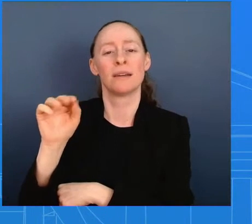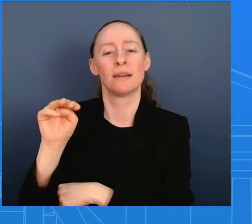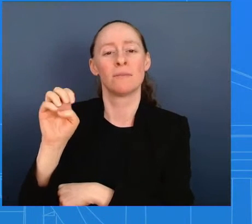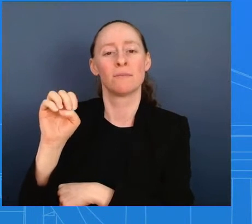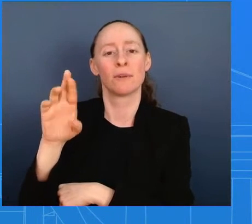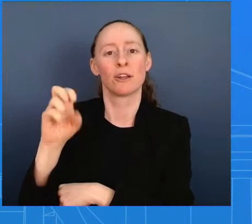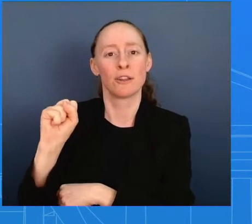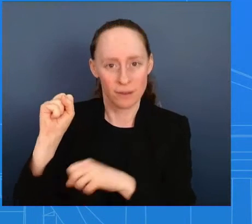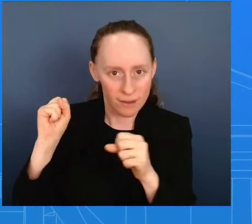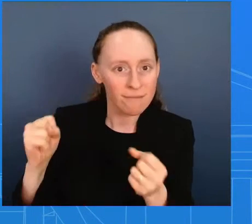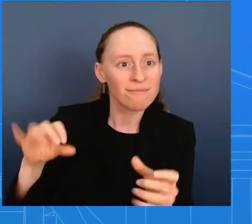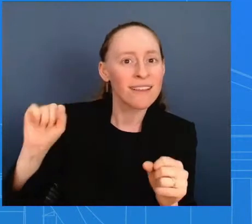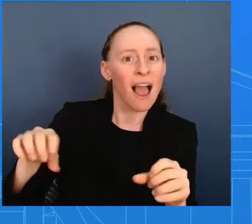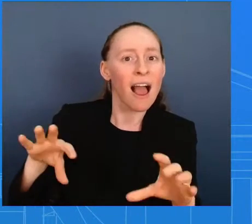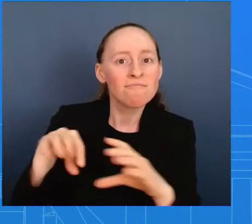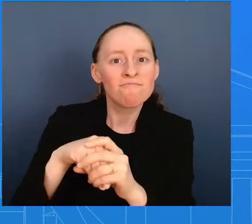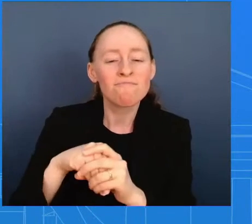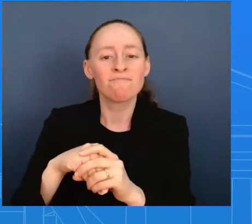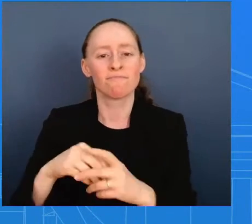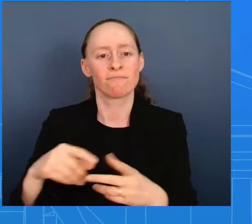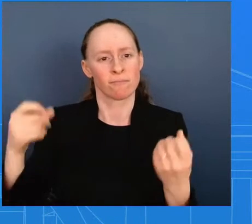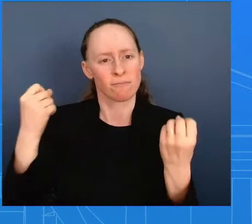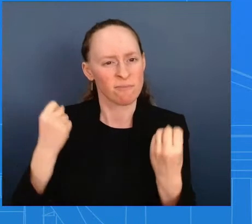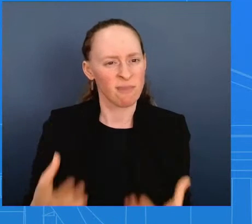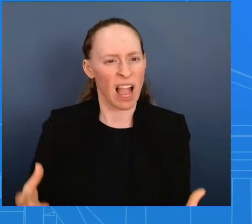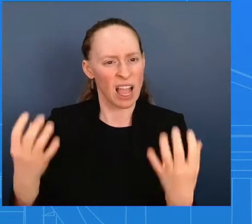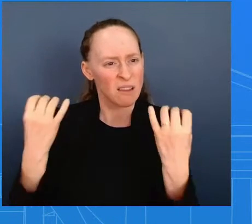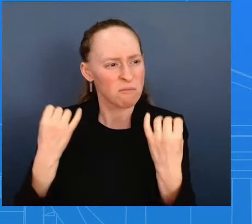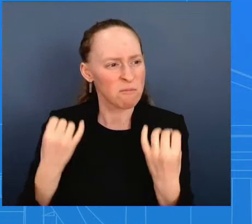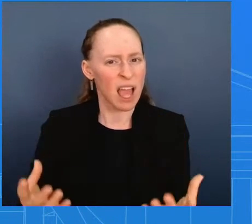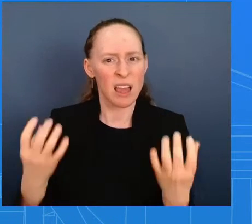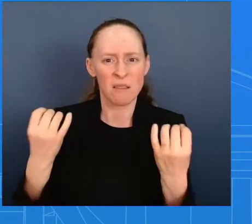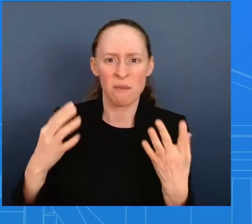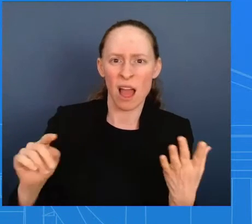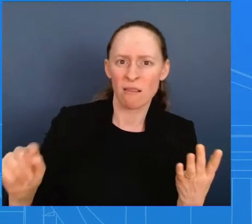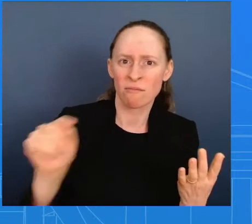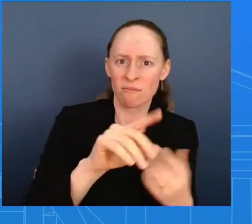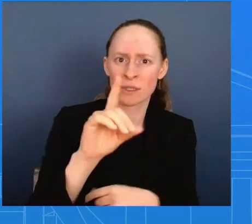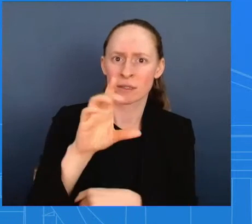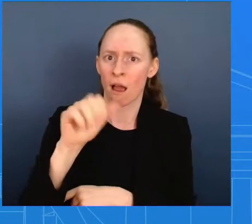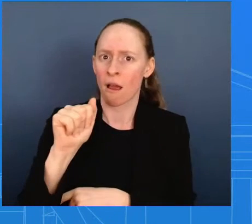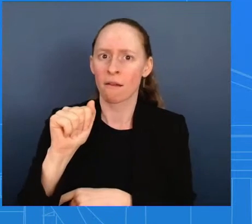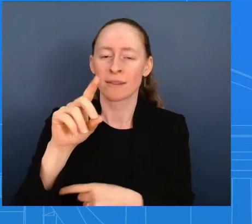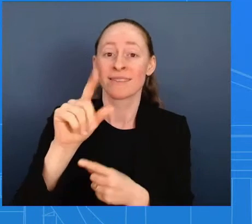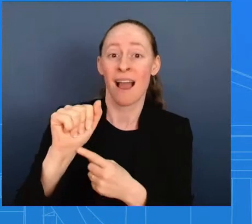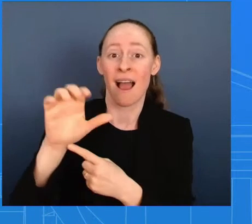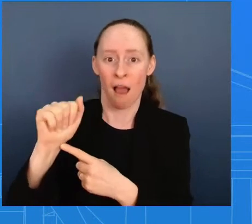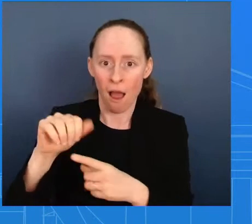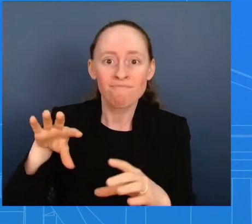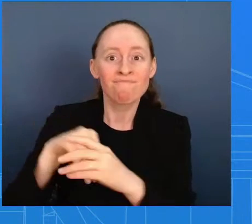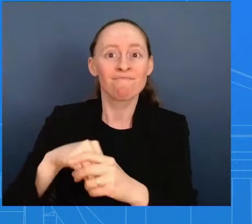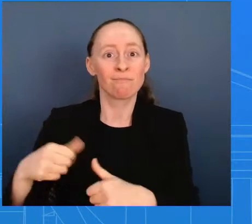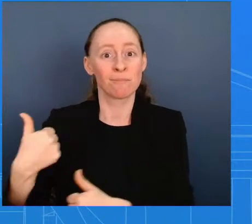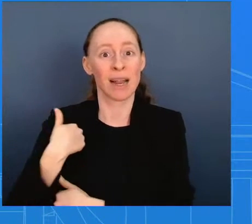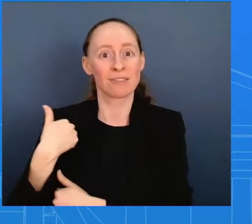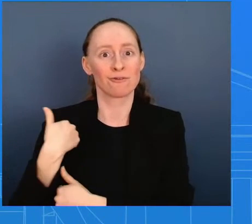many of them are part of our military, right? They're part of what makes this country great. And so, those are actions that the President